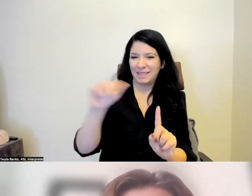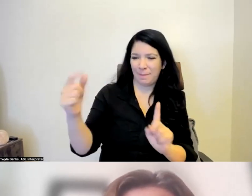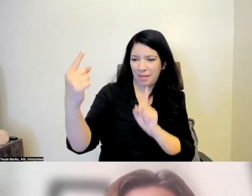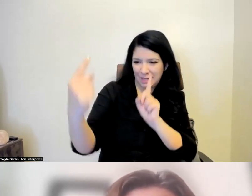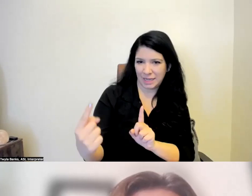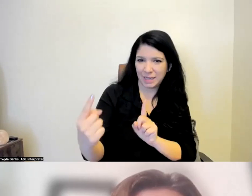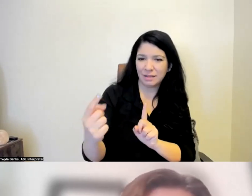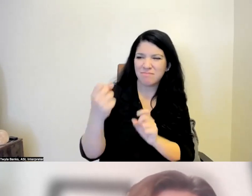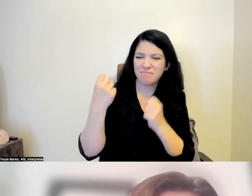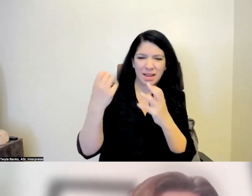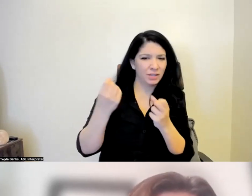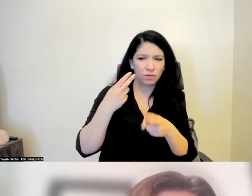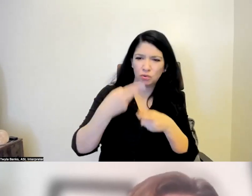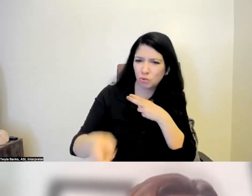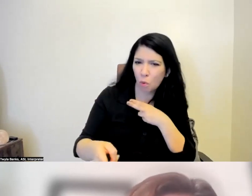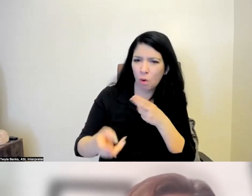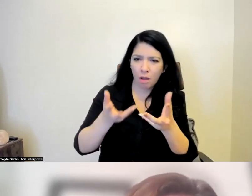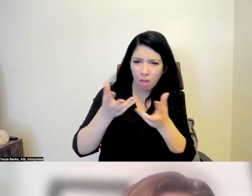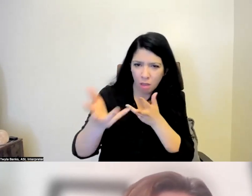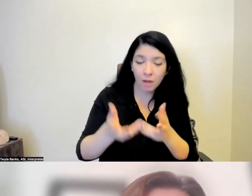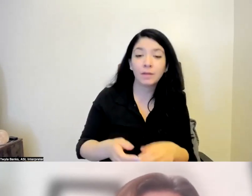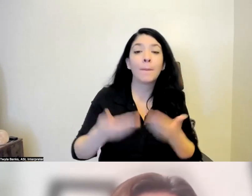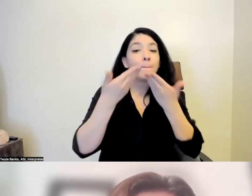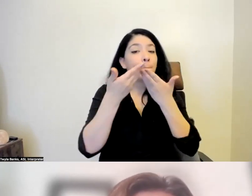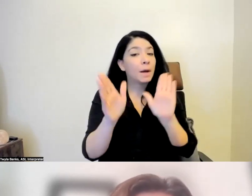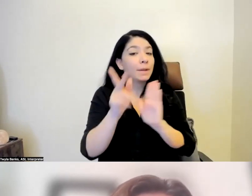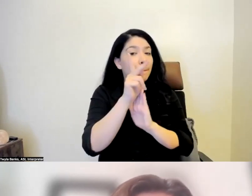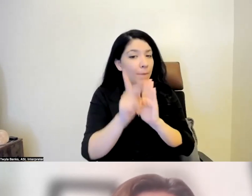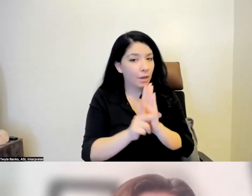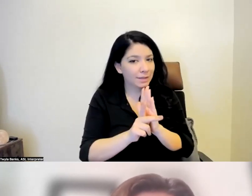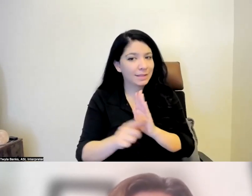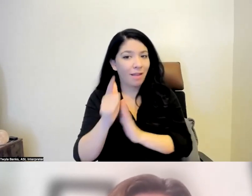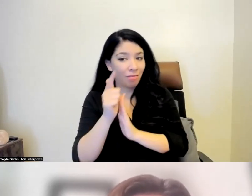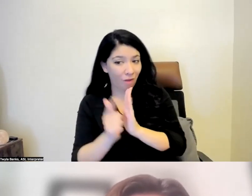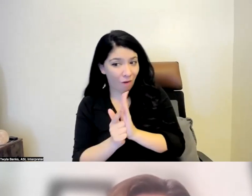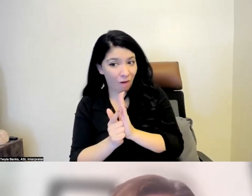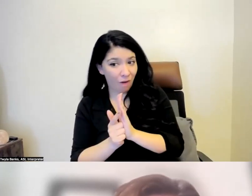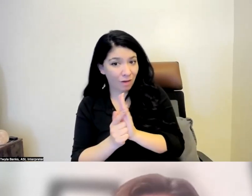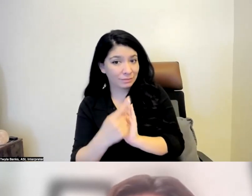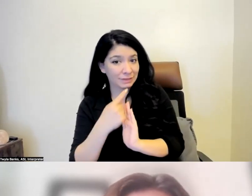entity where the public policy and the law is that you don't have to provide a lot of